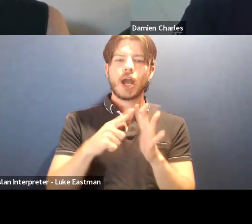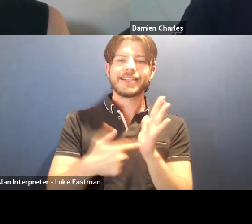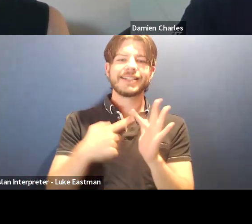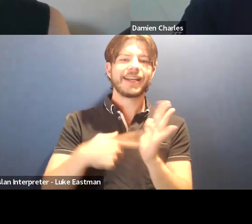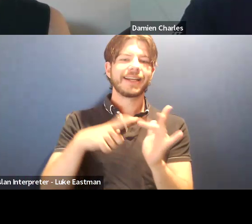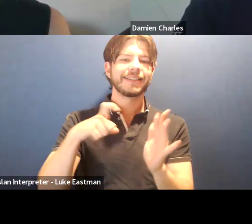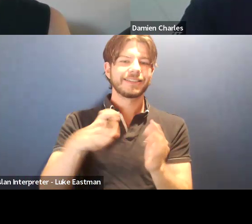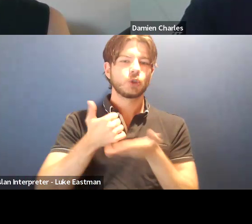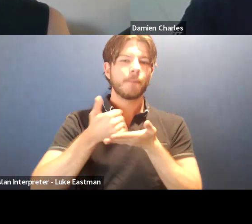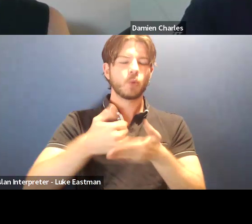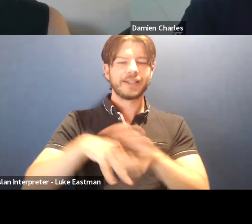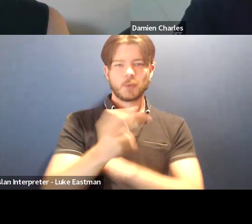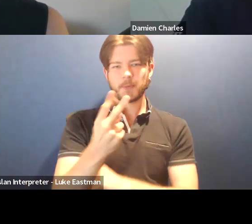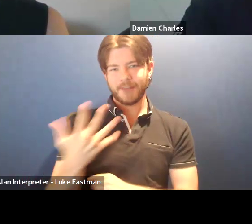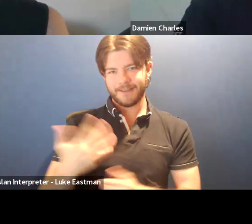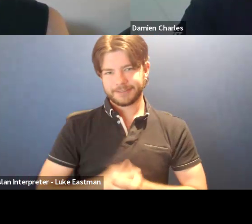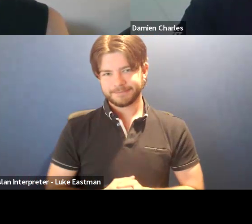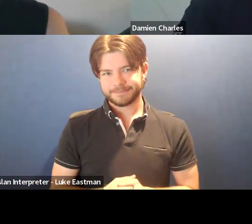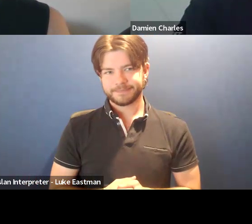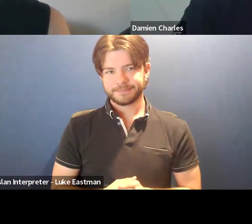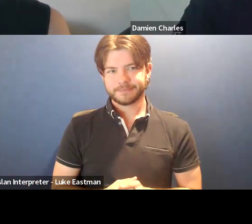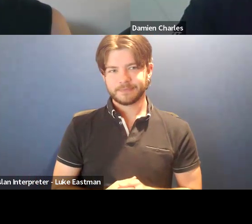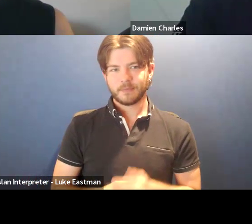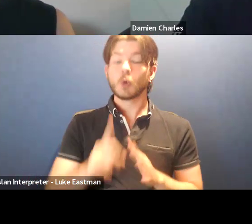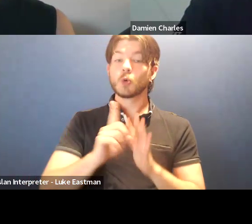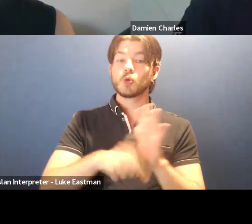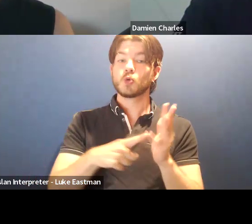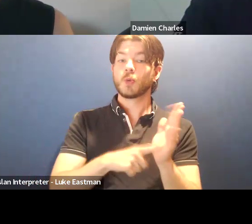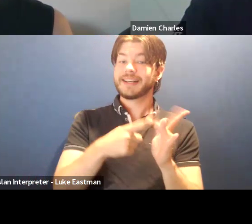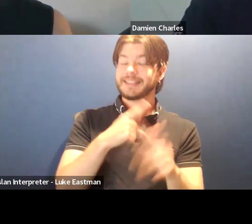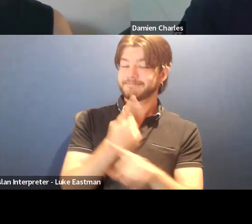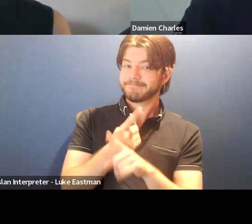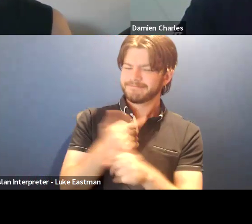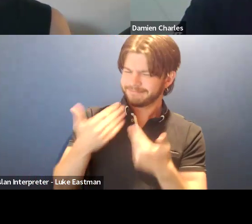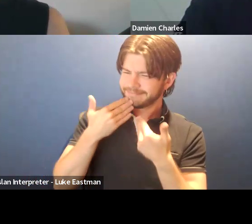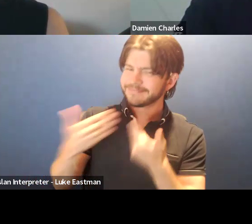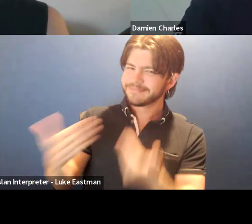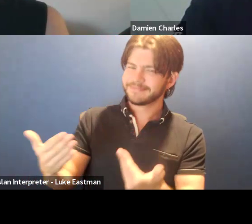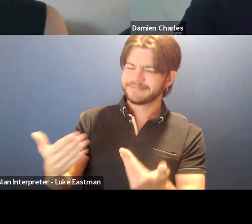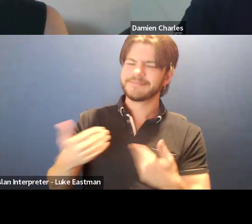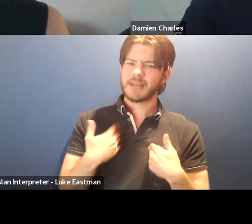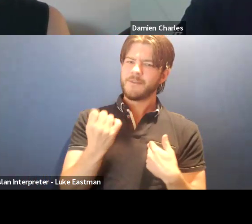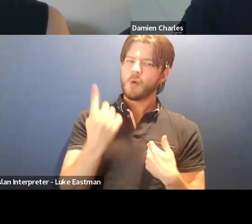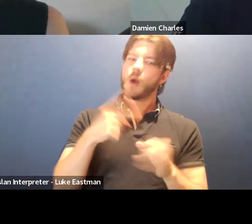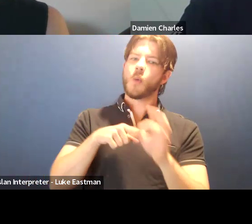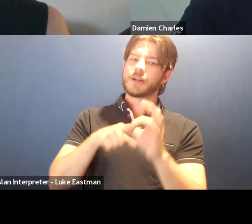2025. Thanks so much Maddie. So I might just start off with a